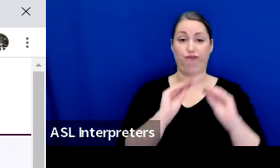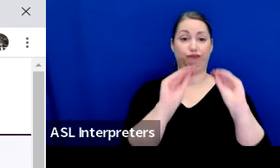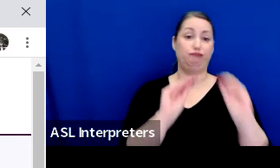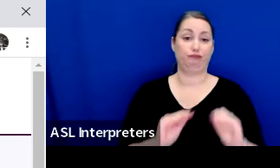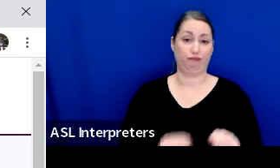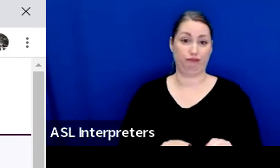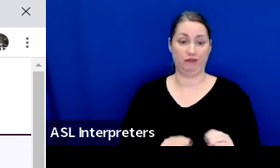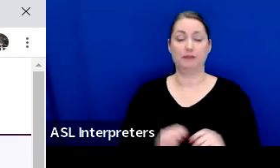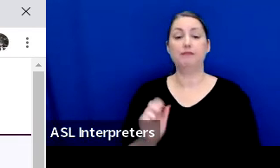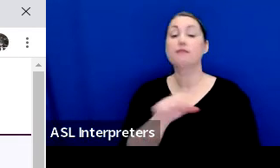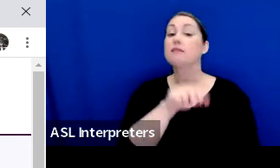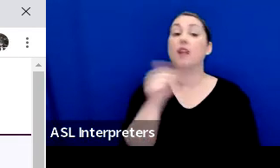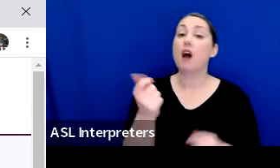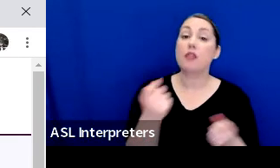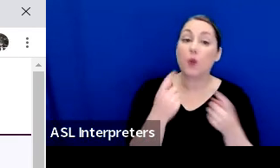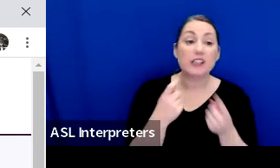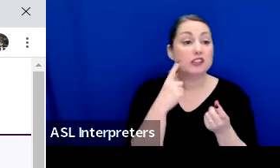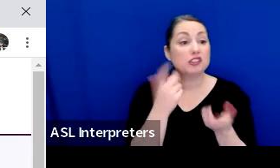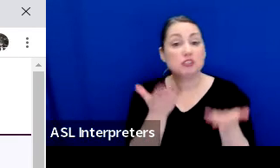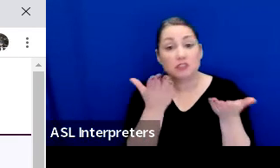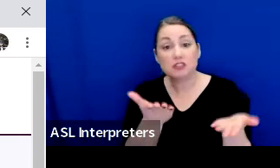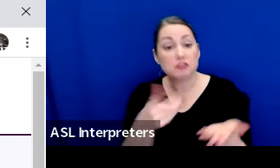Other questions, other suggestions or thoughts.